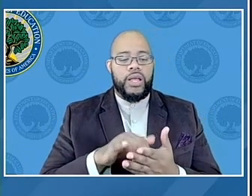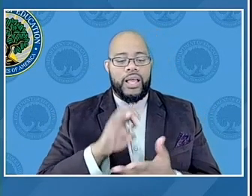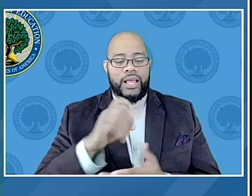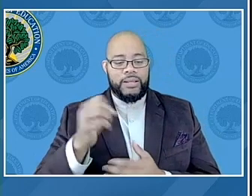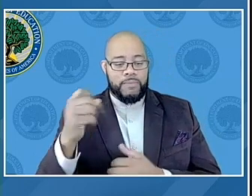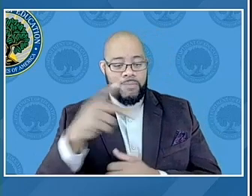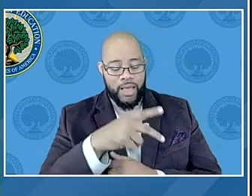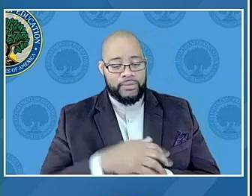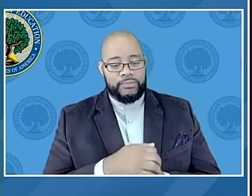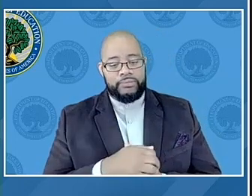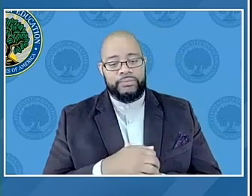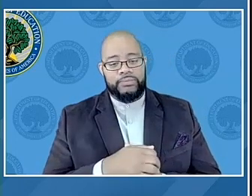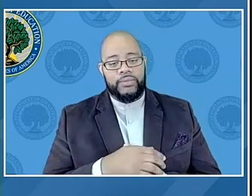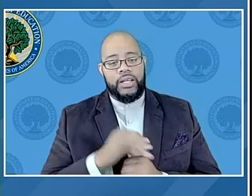Jessica has come back in.